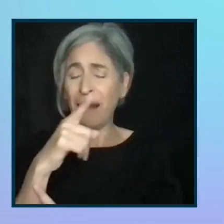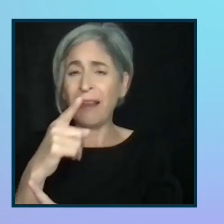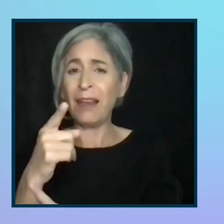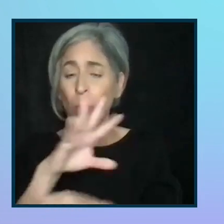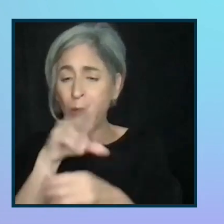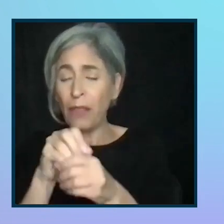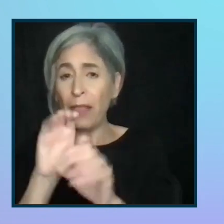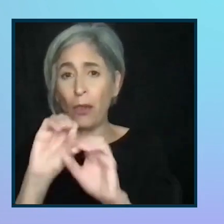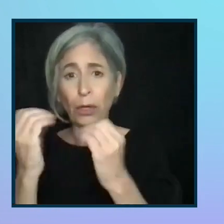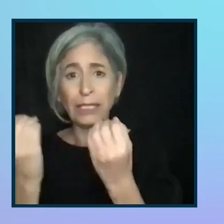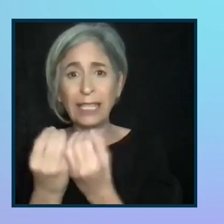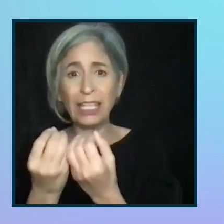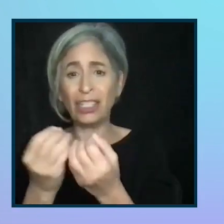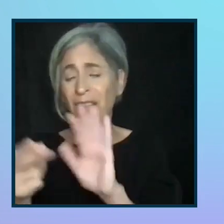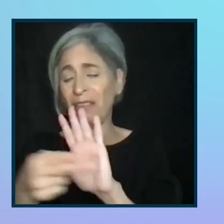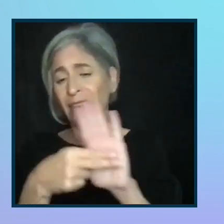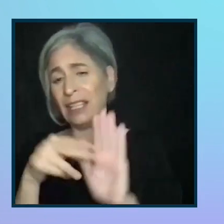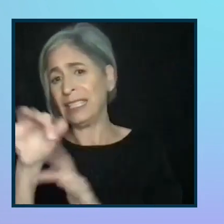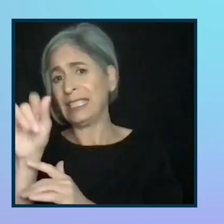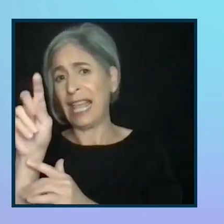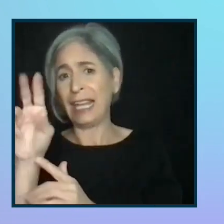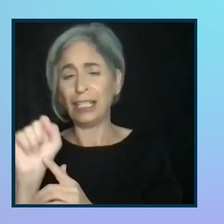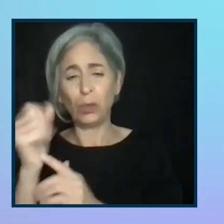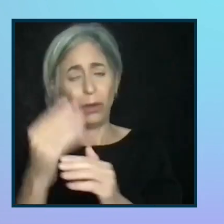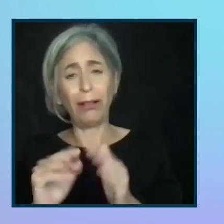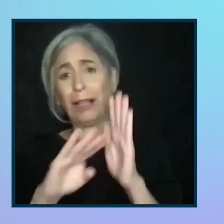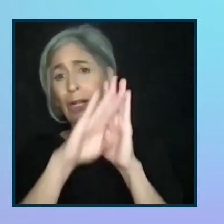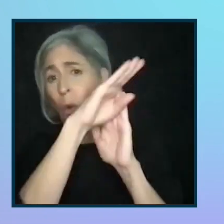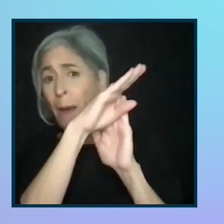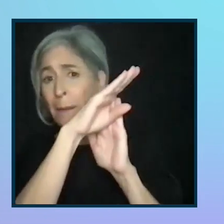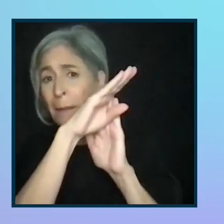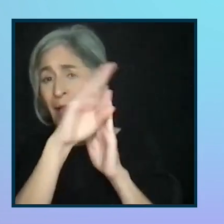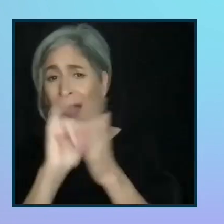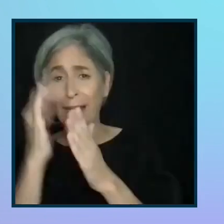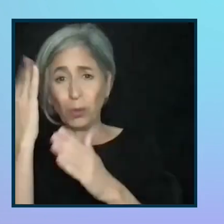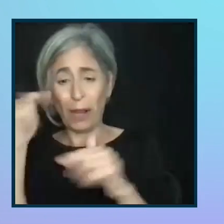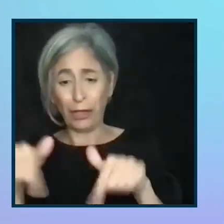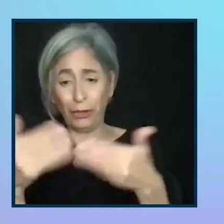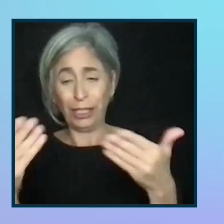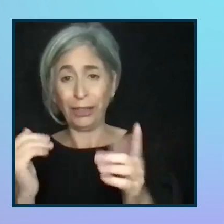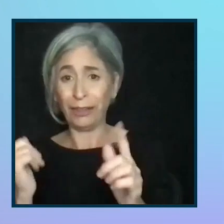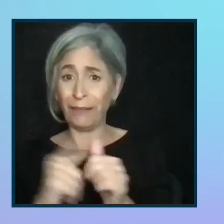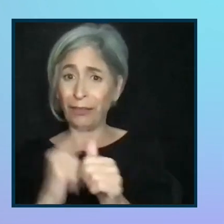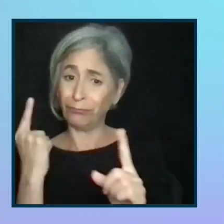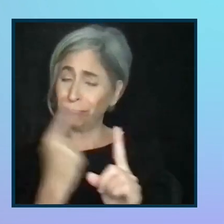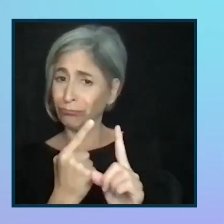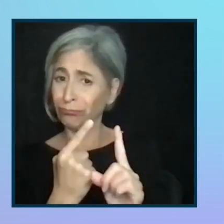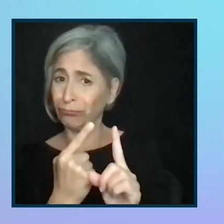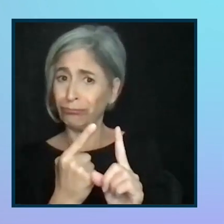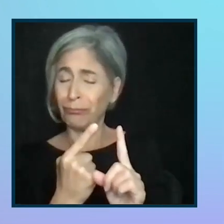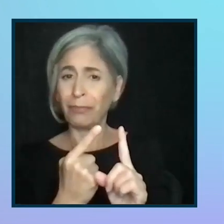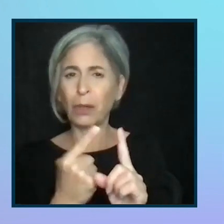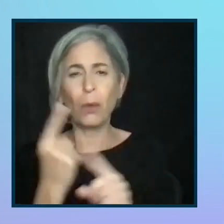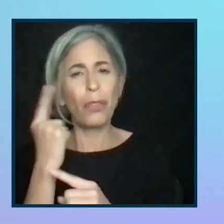and our status in the marketplace we'll go up, which is why everyone's here in the first place. And you know, when we think about alt text